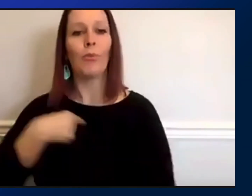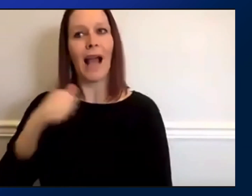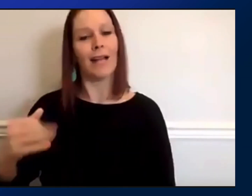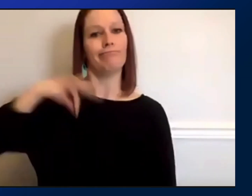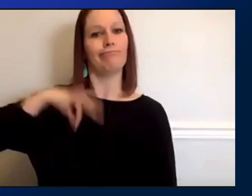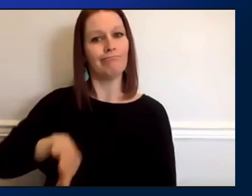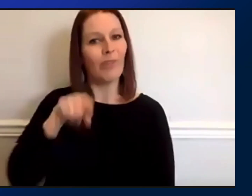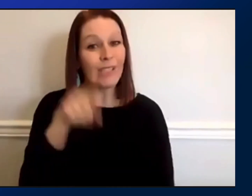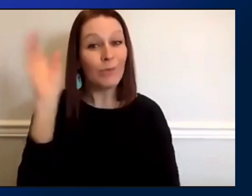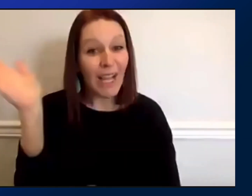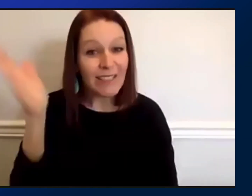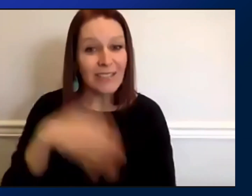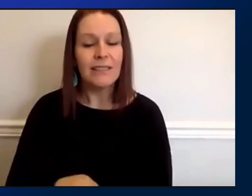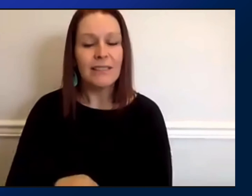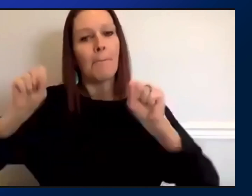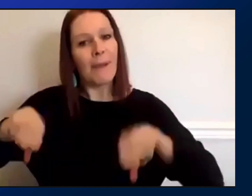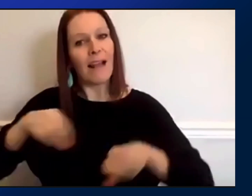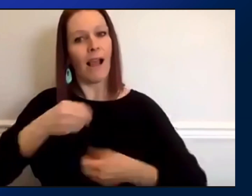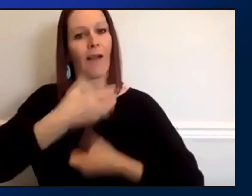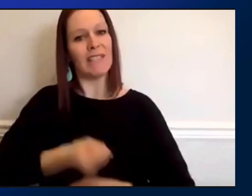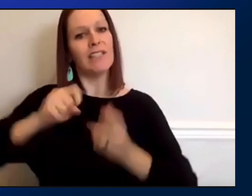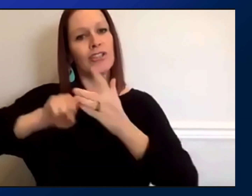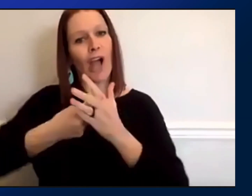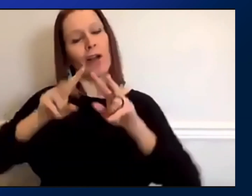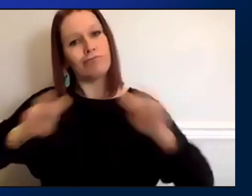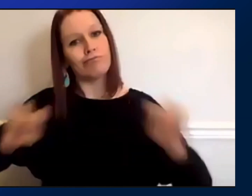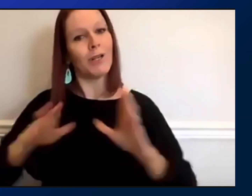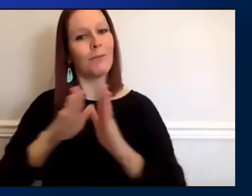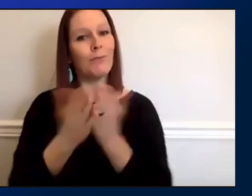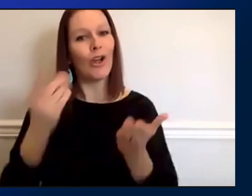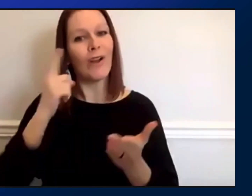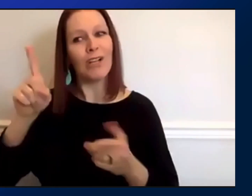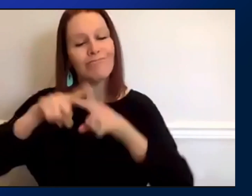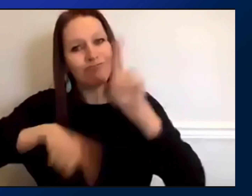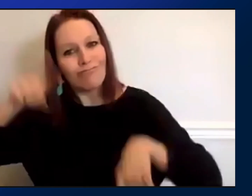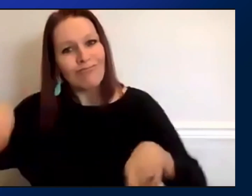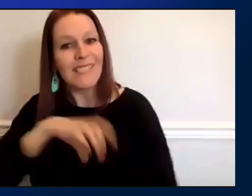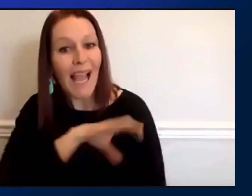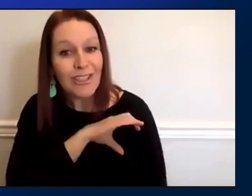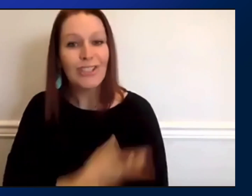for racist sexist or stereotypical messages and biases through pictures and words